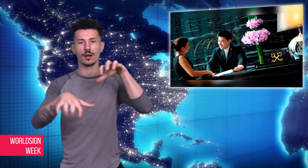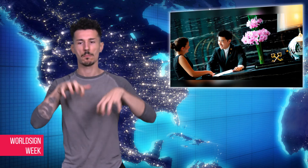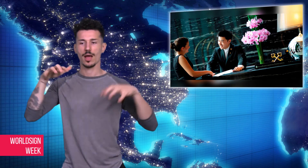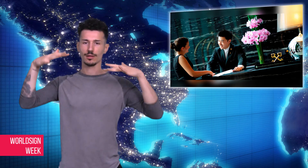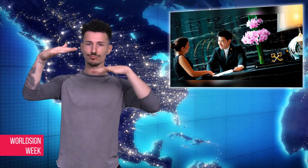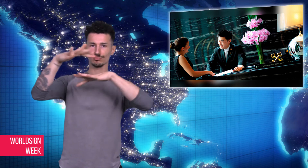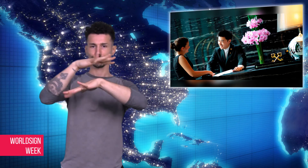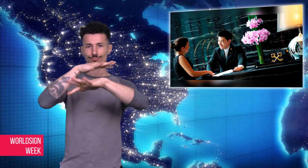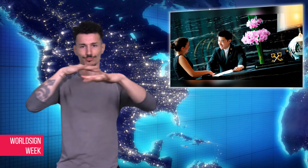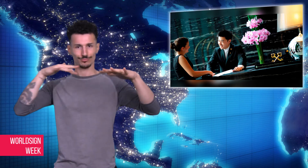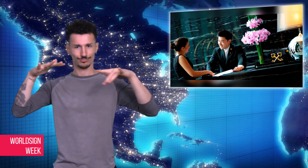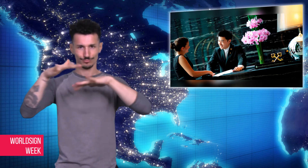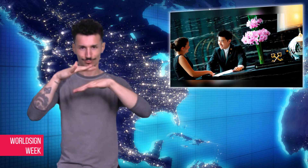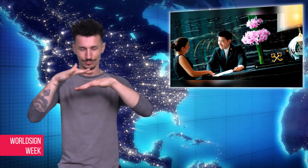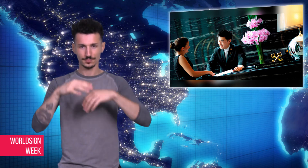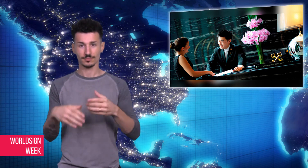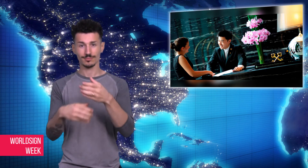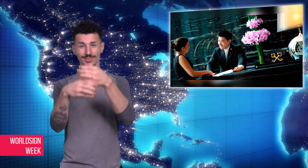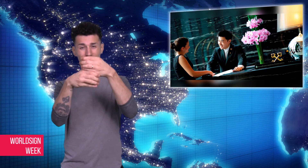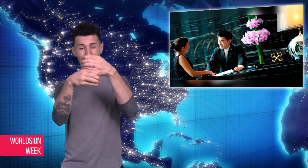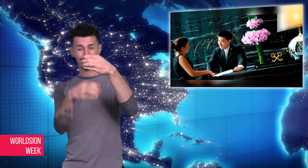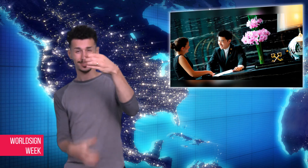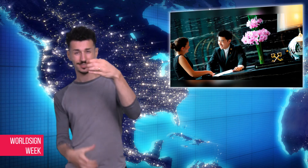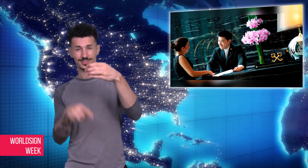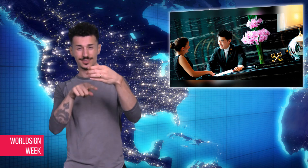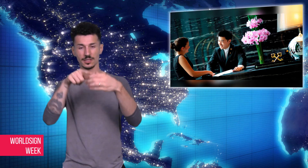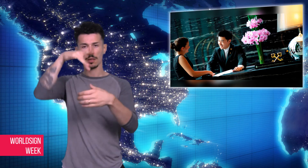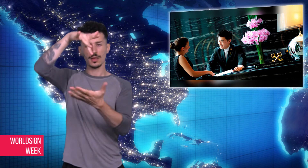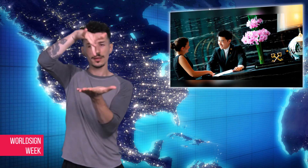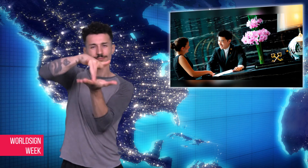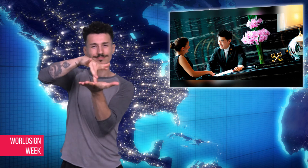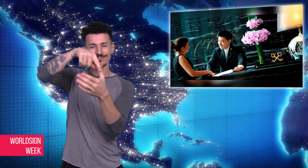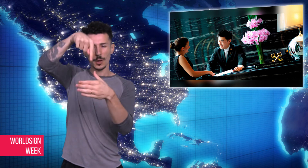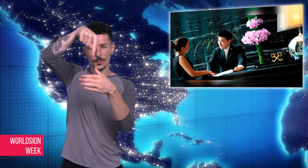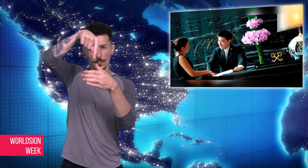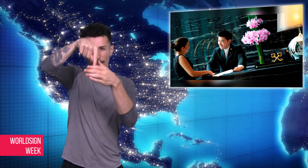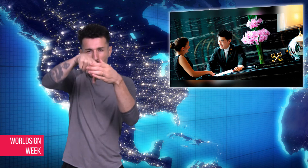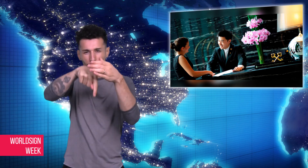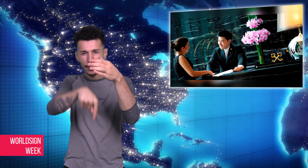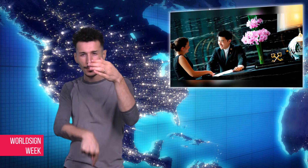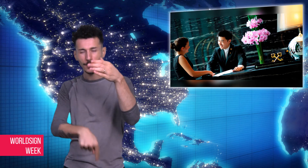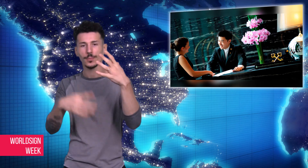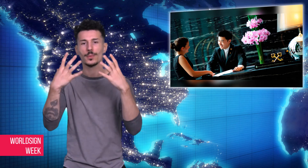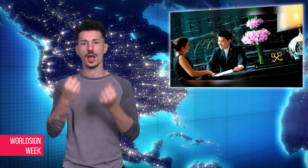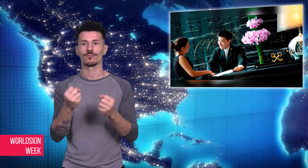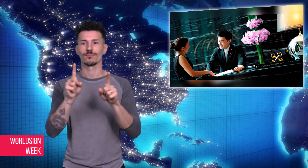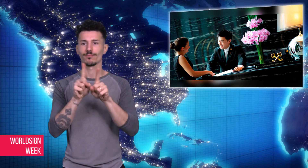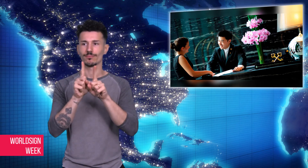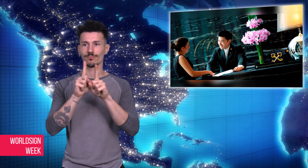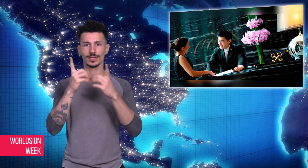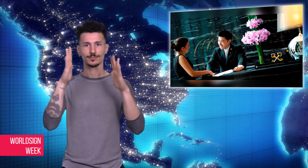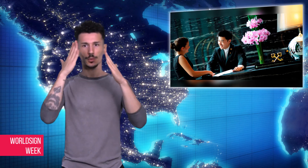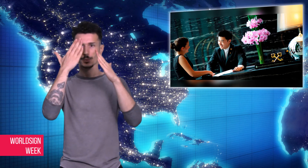hotel is a transparent glass waterfall, besides the ones in the